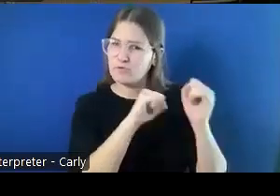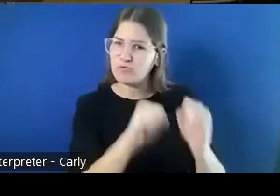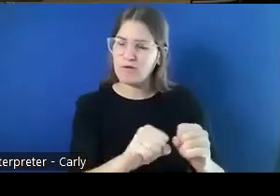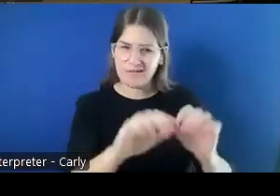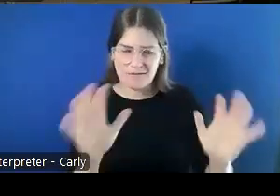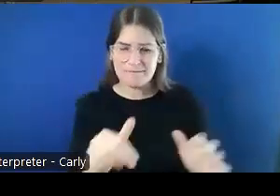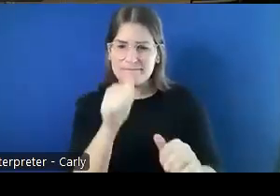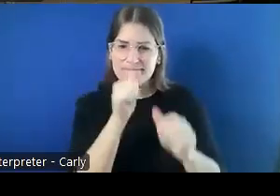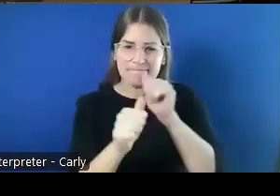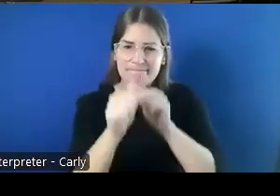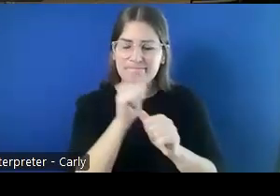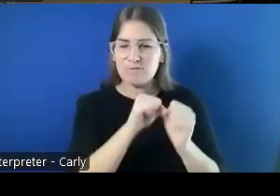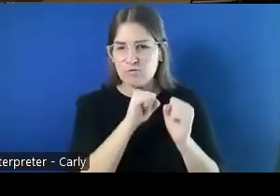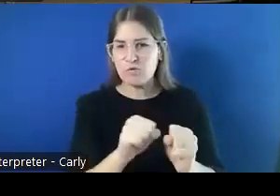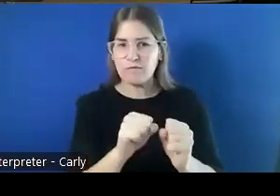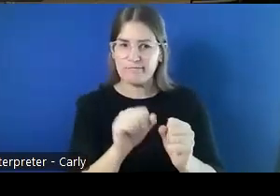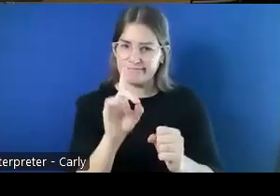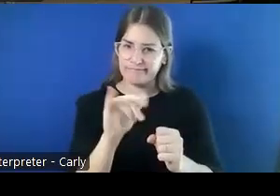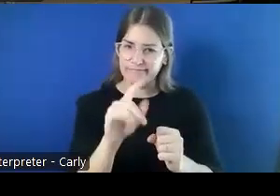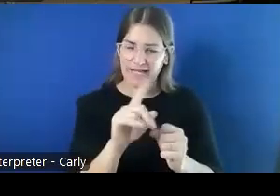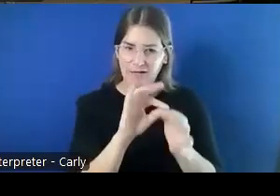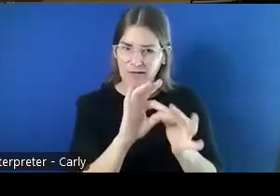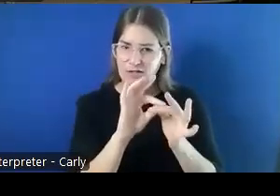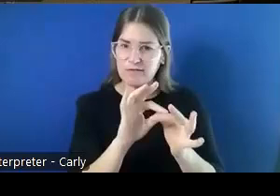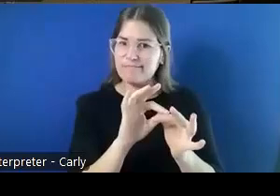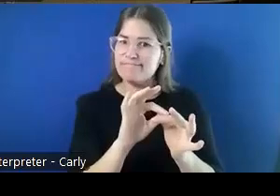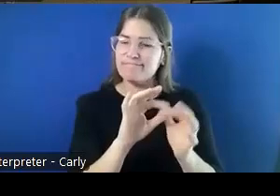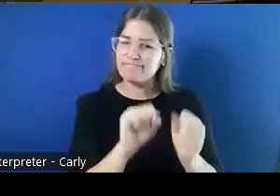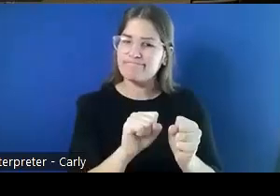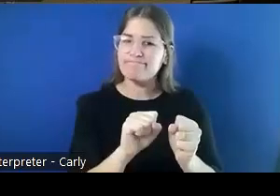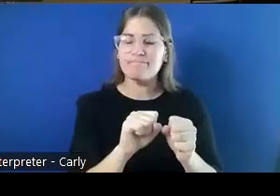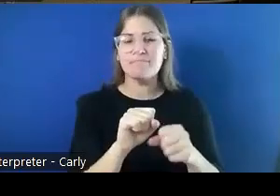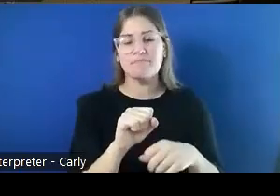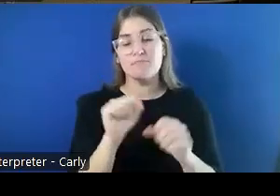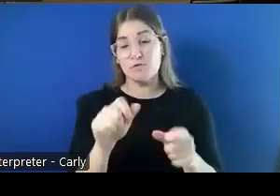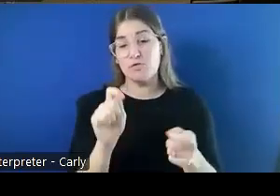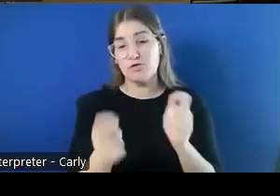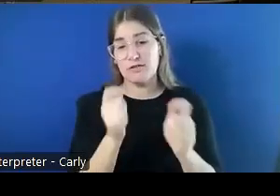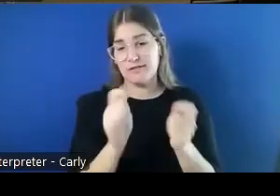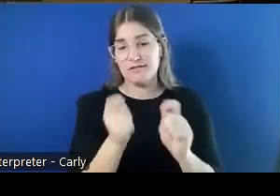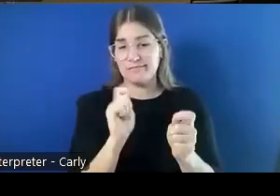the diad um there are ways to kind of tailor and maybe more specifically even thinking about about